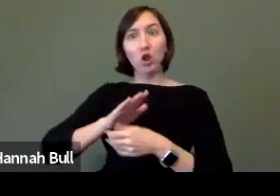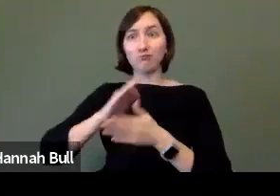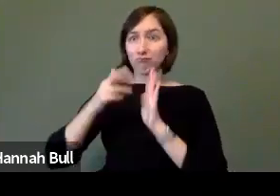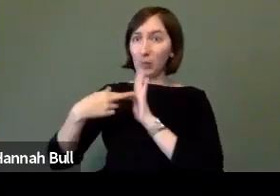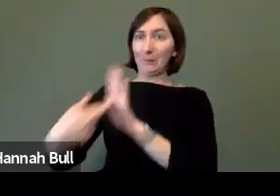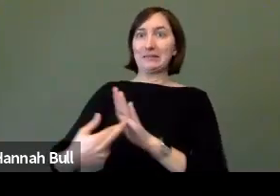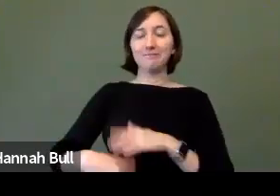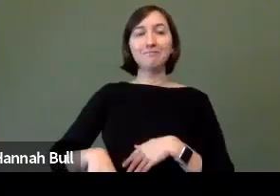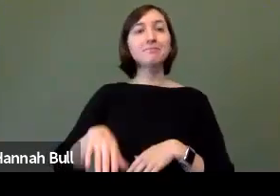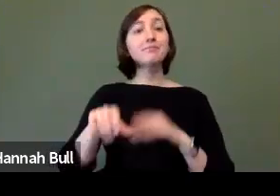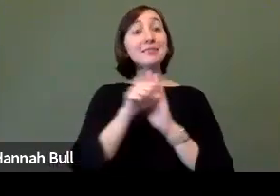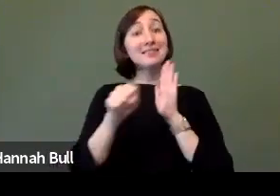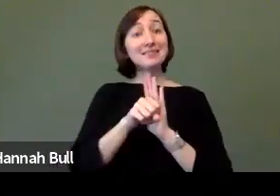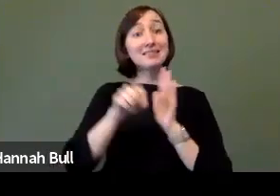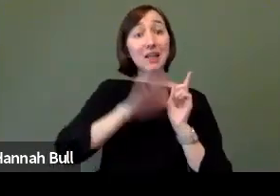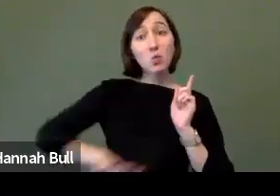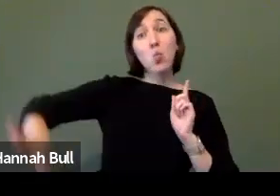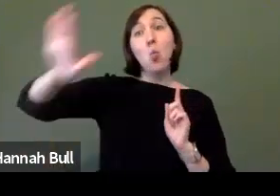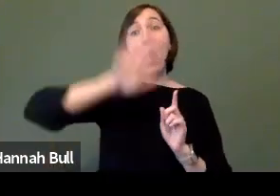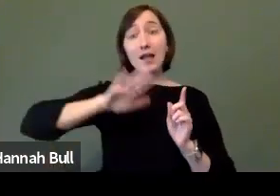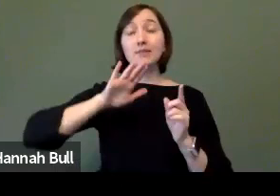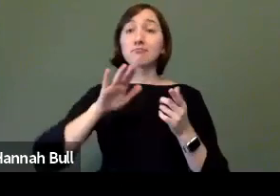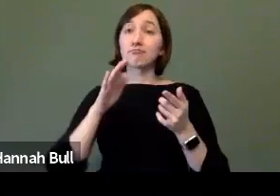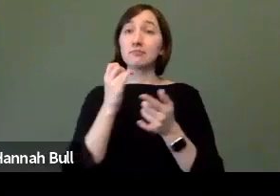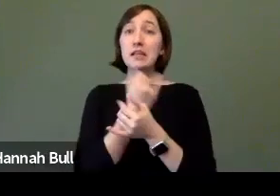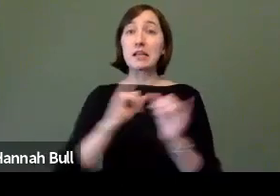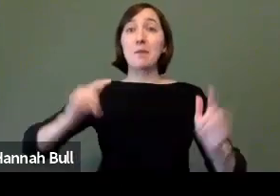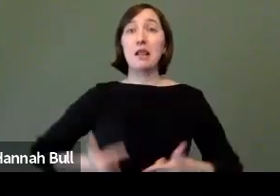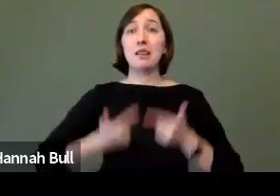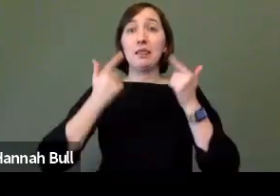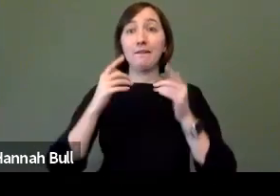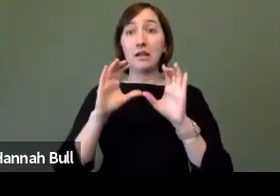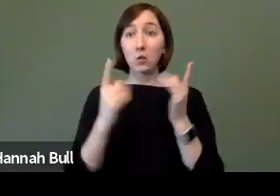living council that looks at the broad coverage